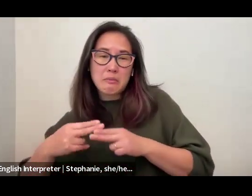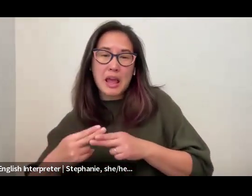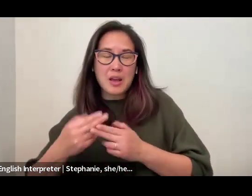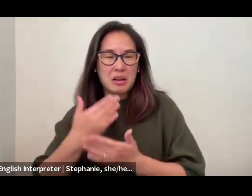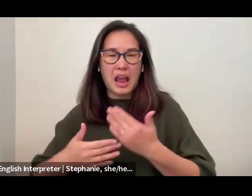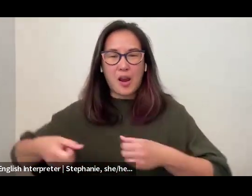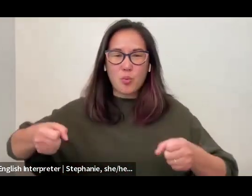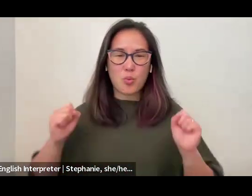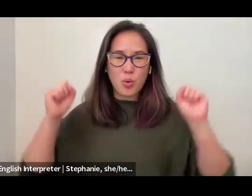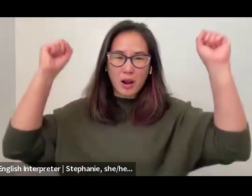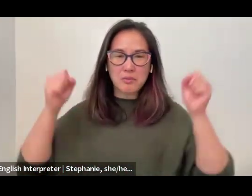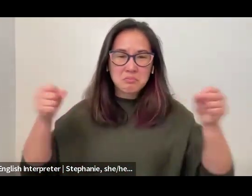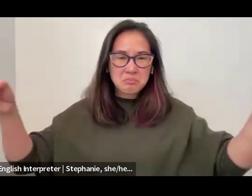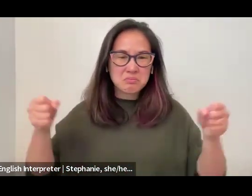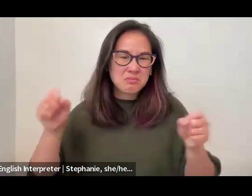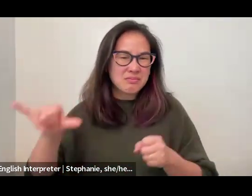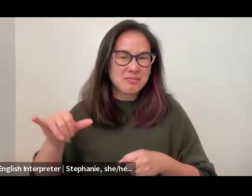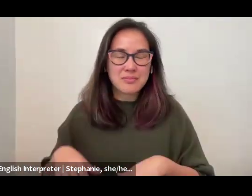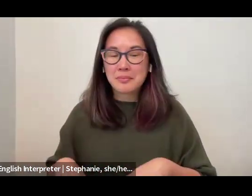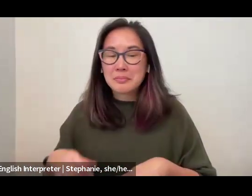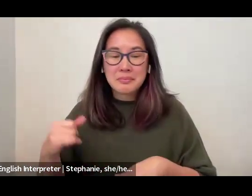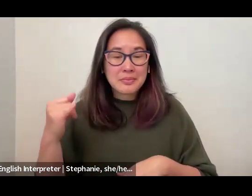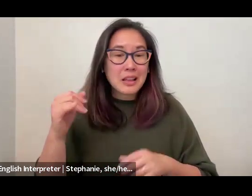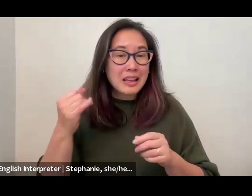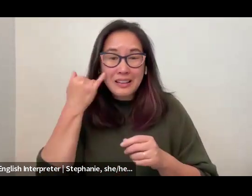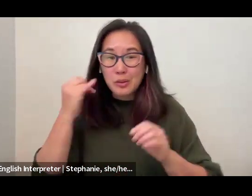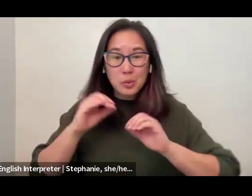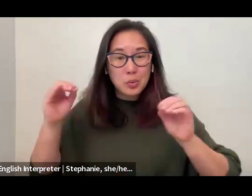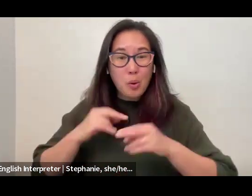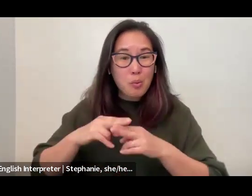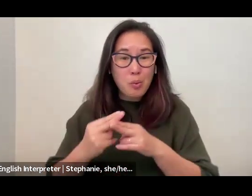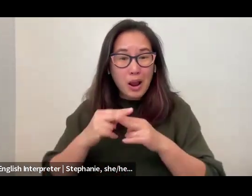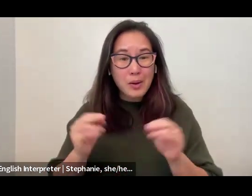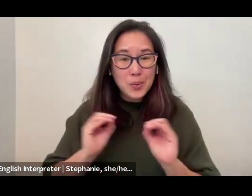So, if you don't have hand weights, you can also do can of beans, filled water bottle.